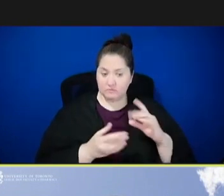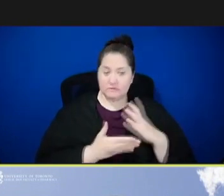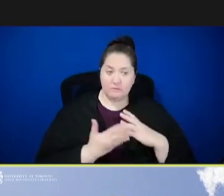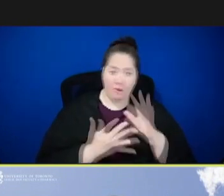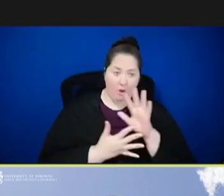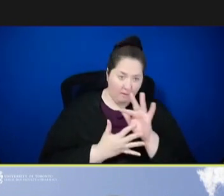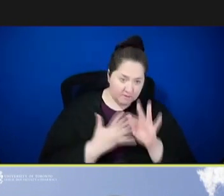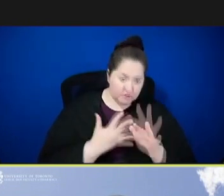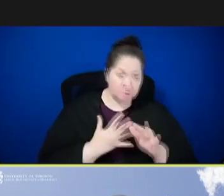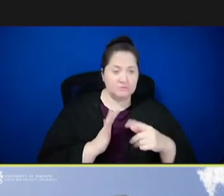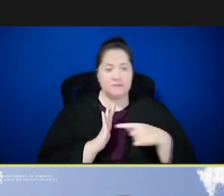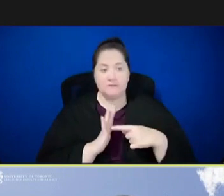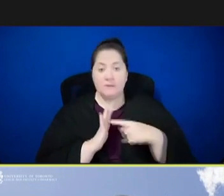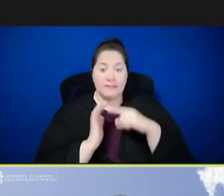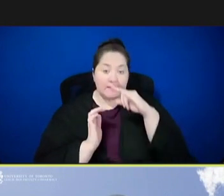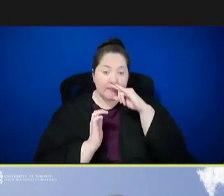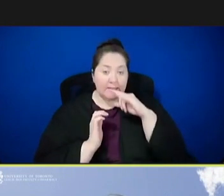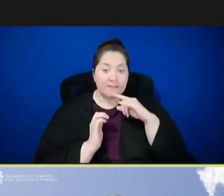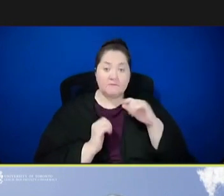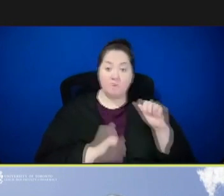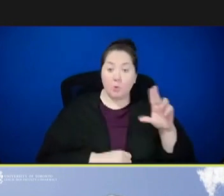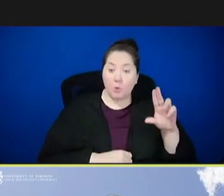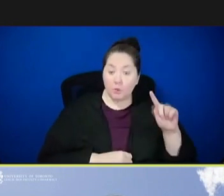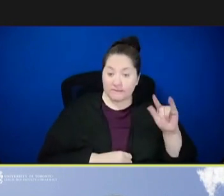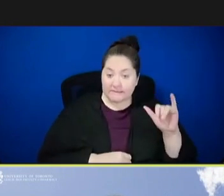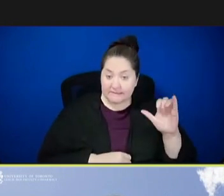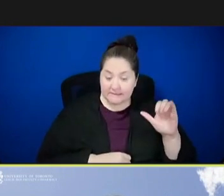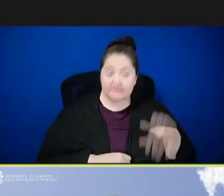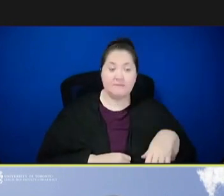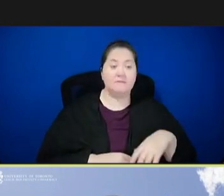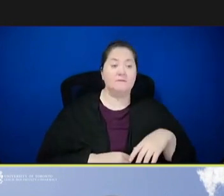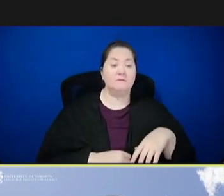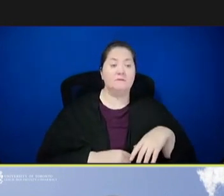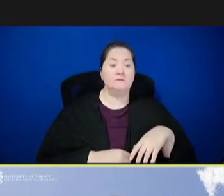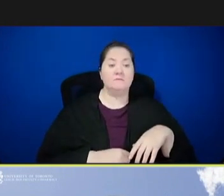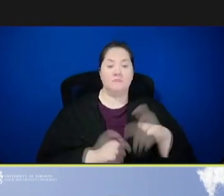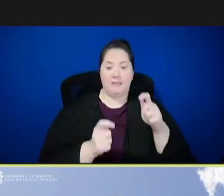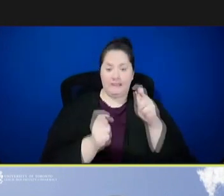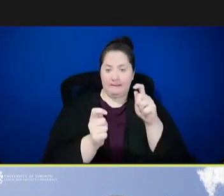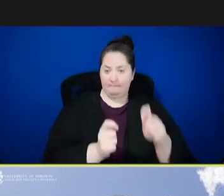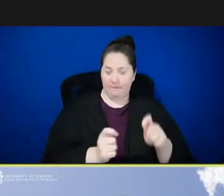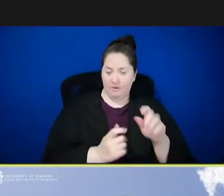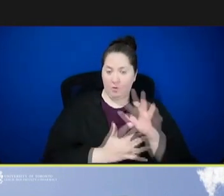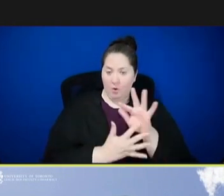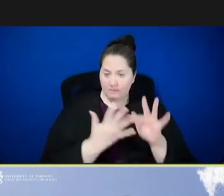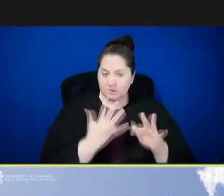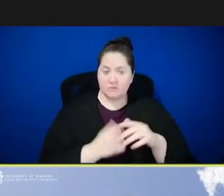for example, for kids who are autistic. we would customize the options for those groups,